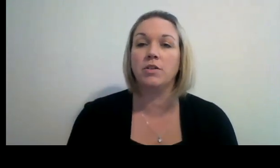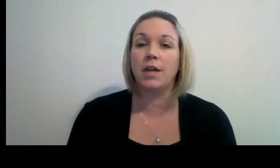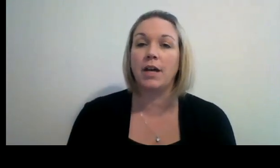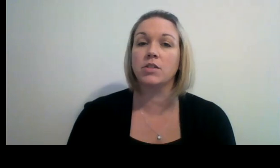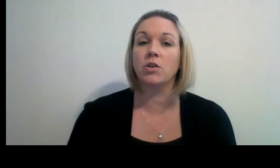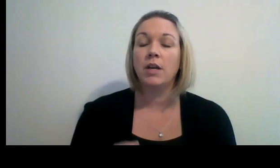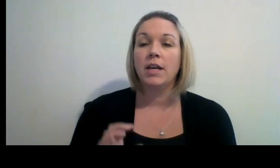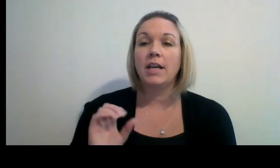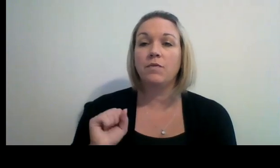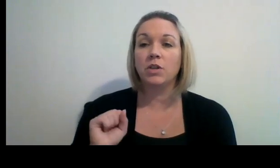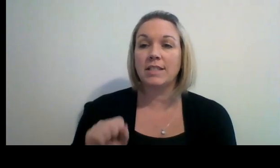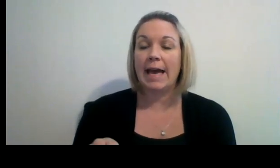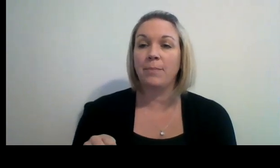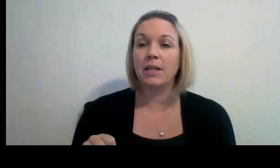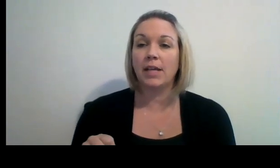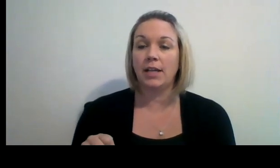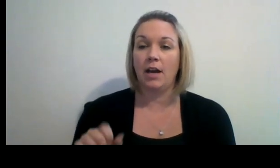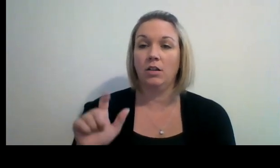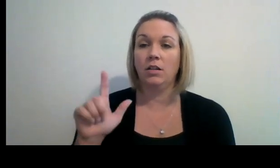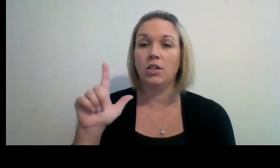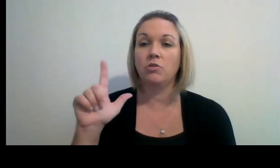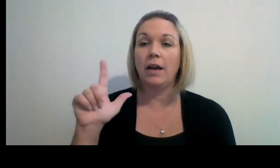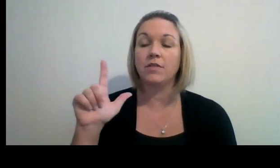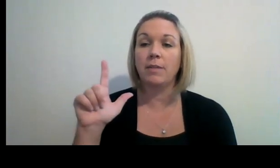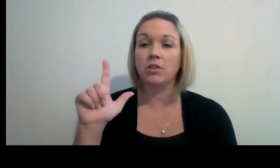to do that. So, if we're tapping that "L", you have to make